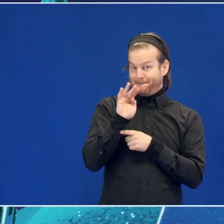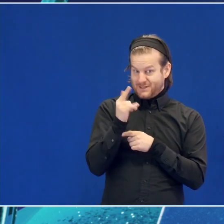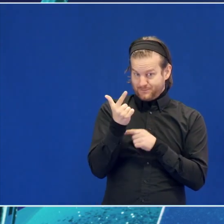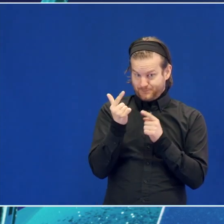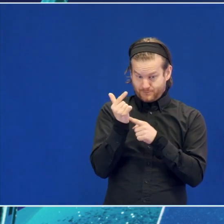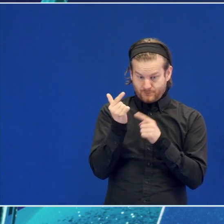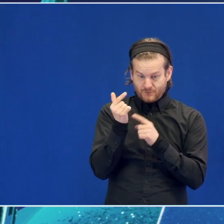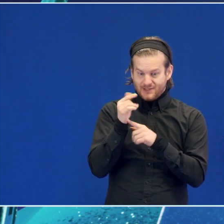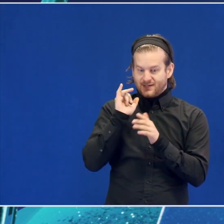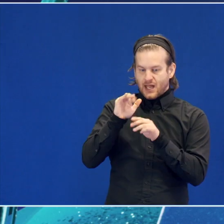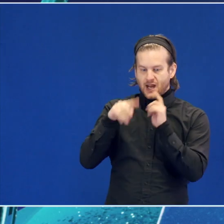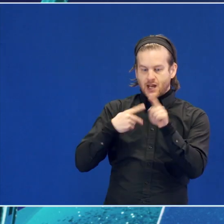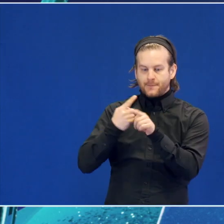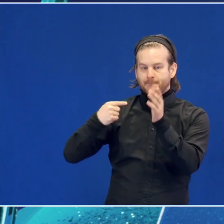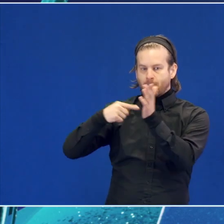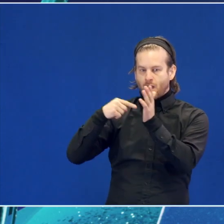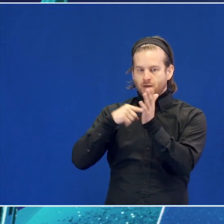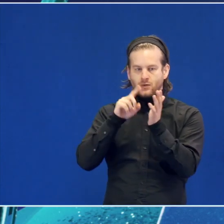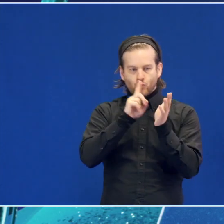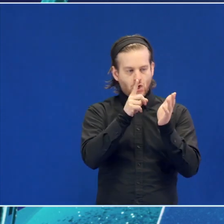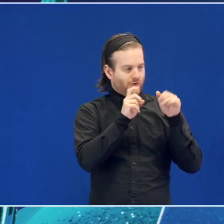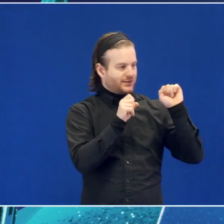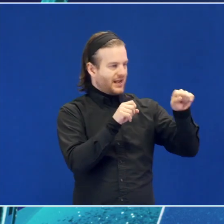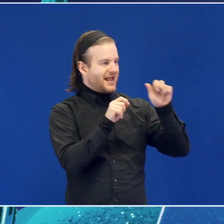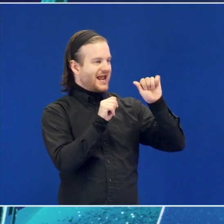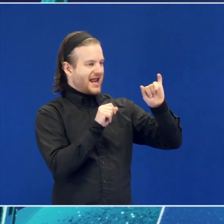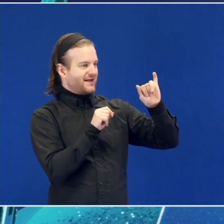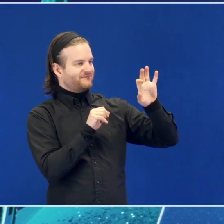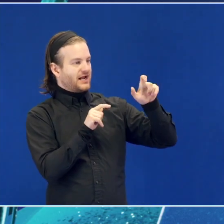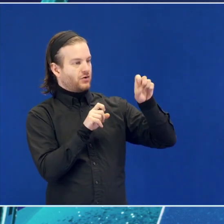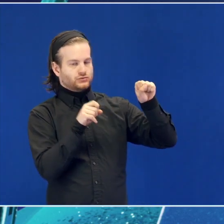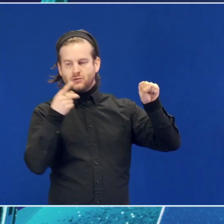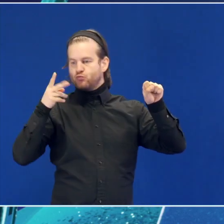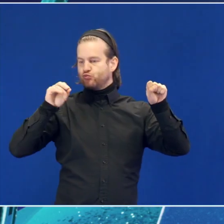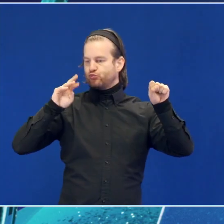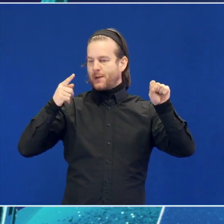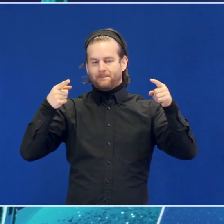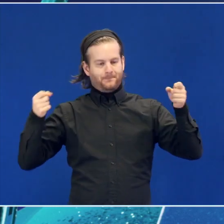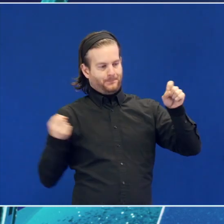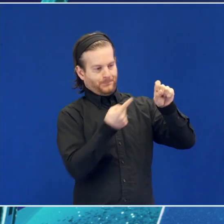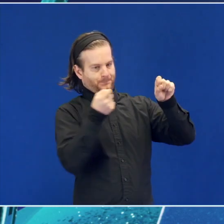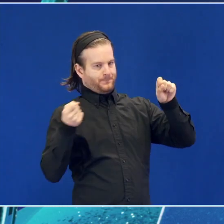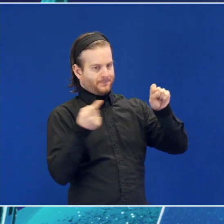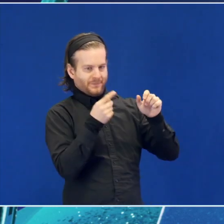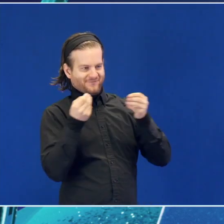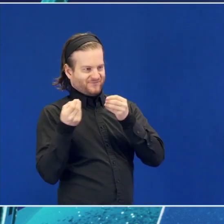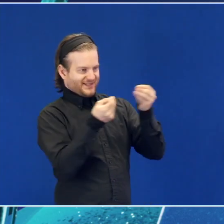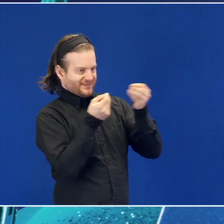if you could share some of your insights from your research. Yeah, so what we looked at is